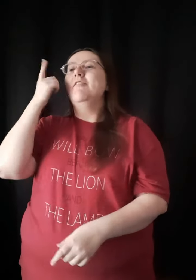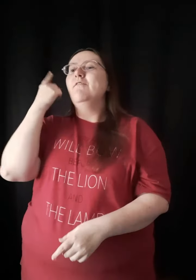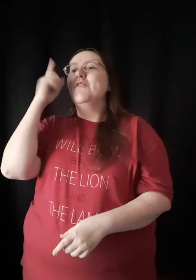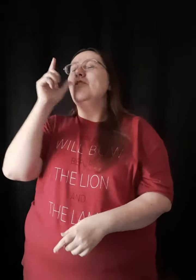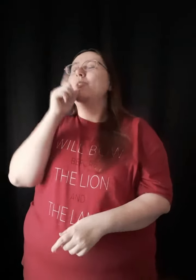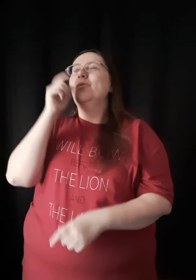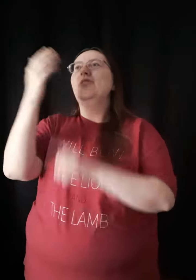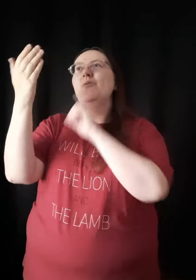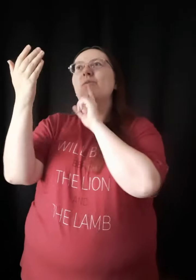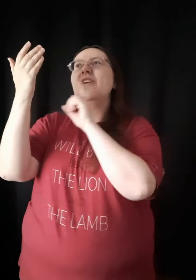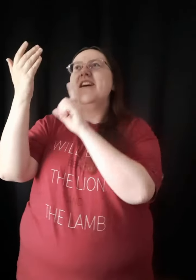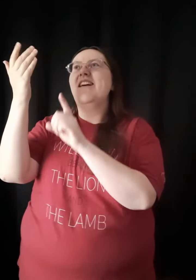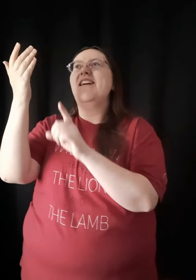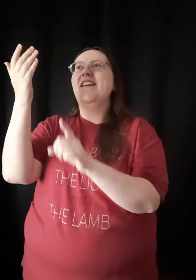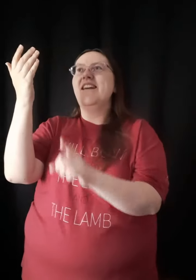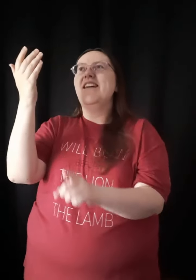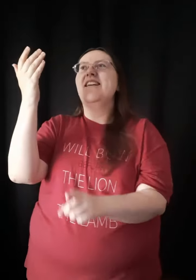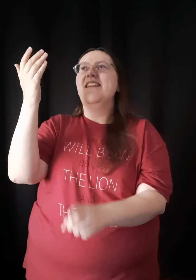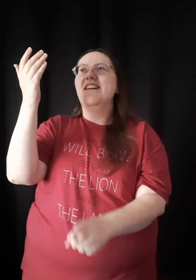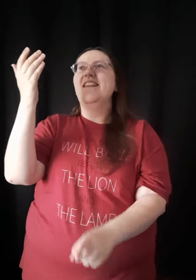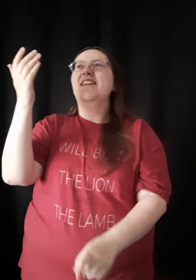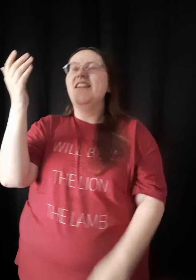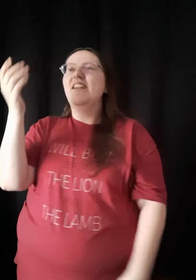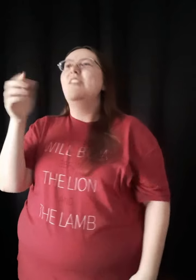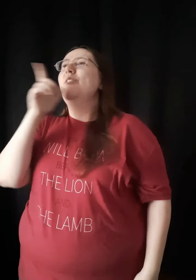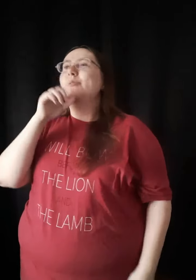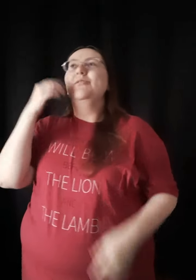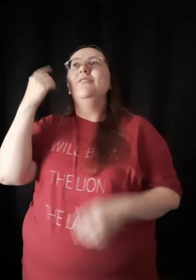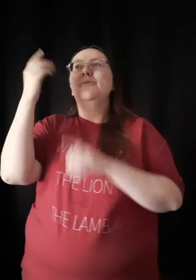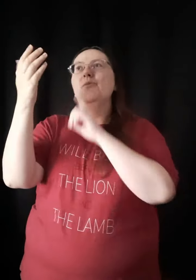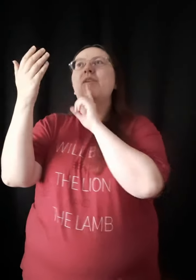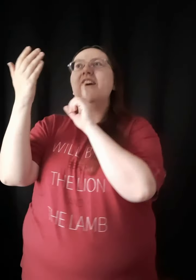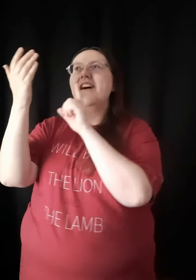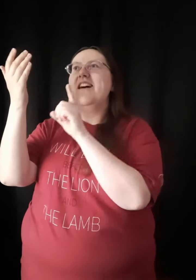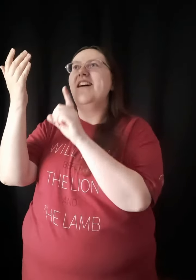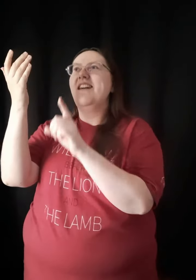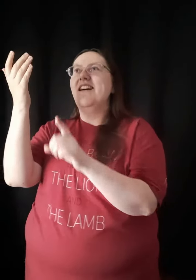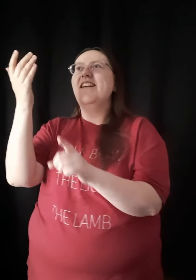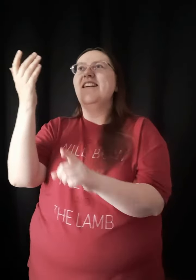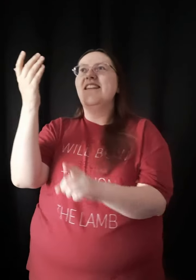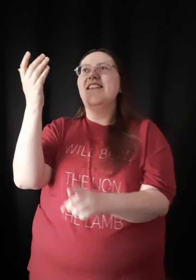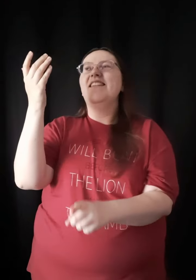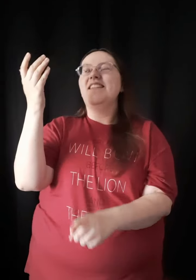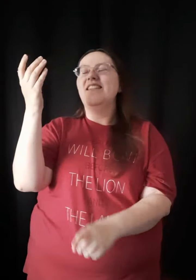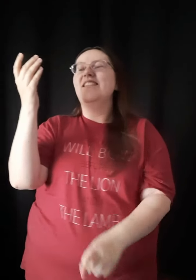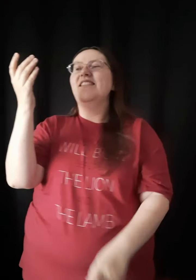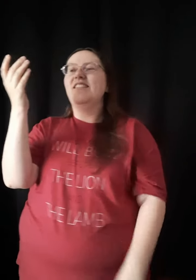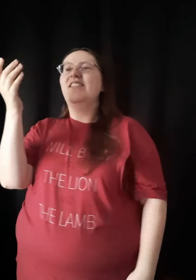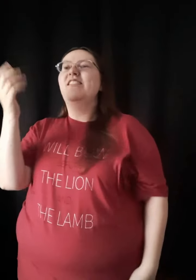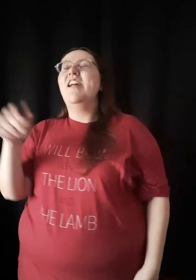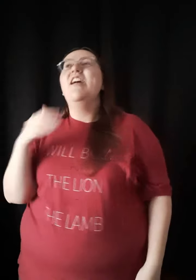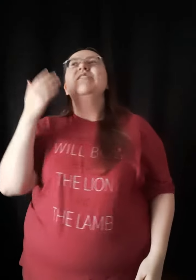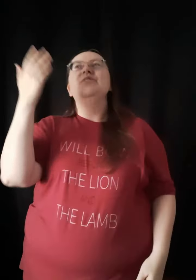For who you are, for who you are For who you are Woo